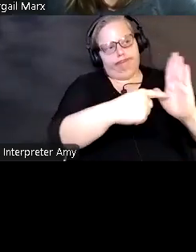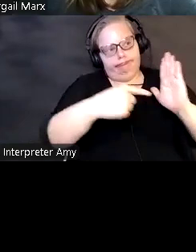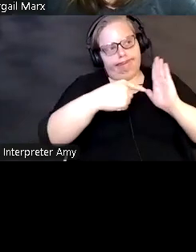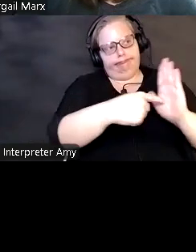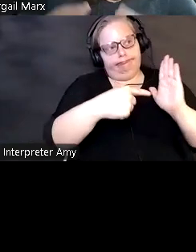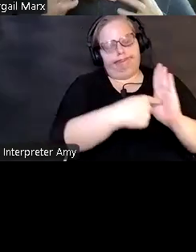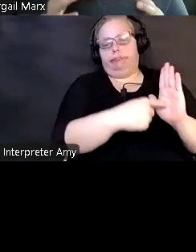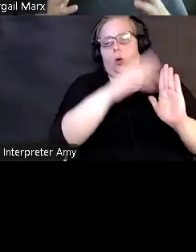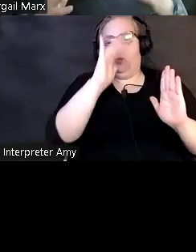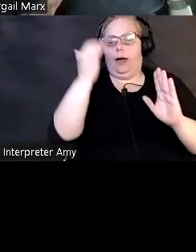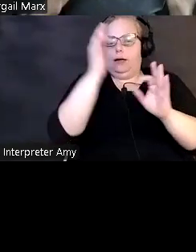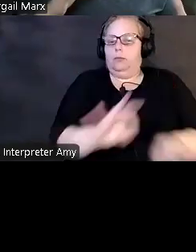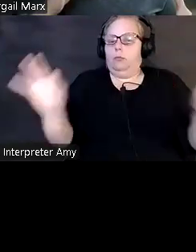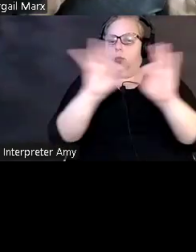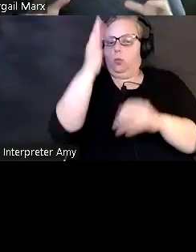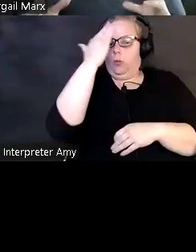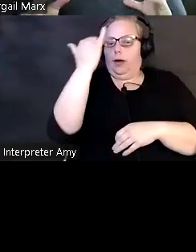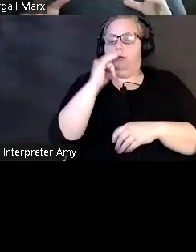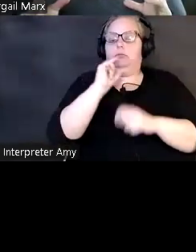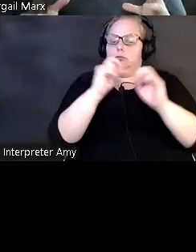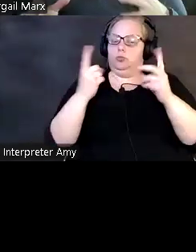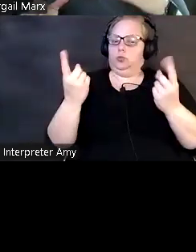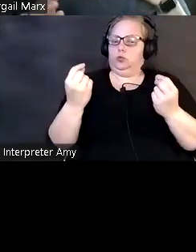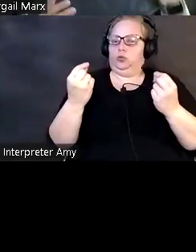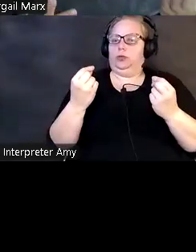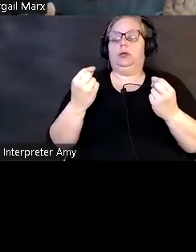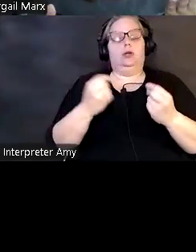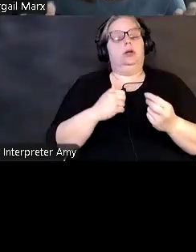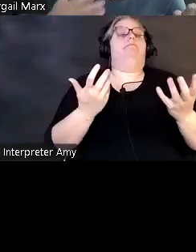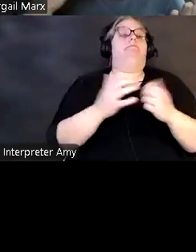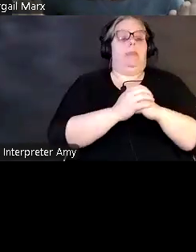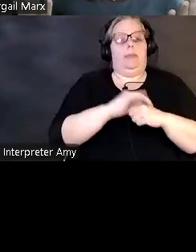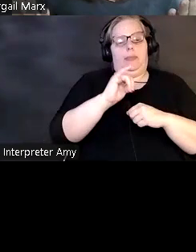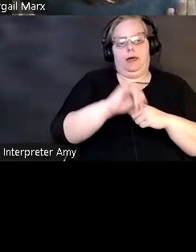Well, really, what we're doing is we're bridging the gap between the language input and output.